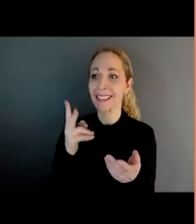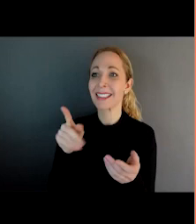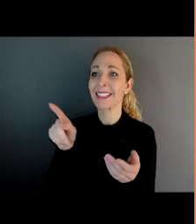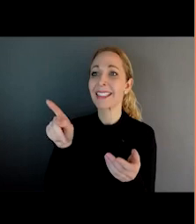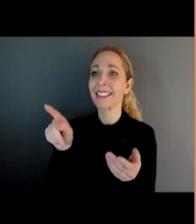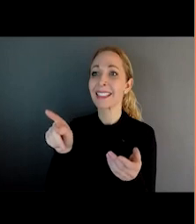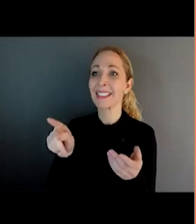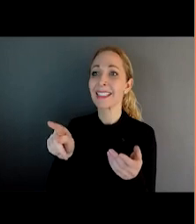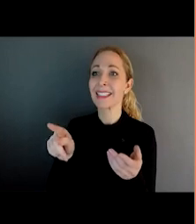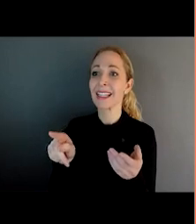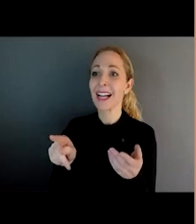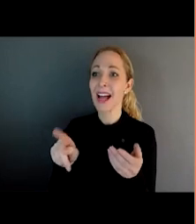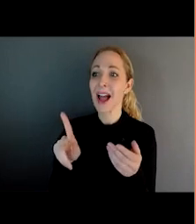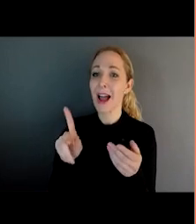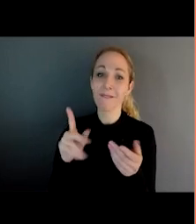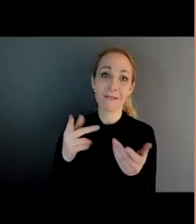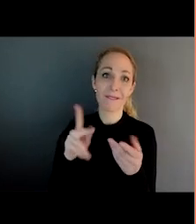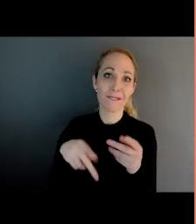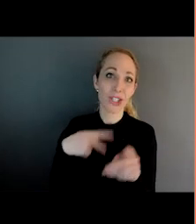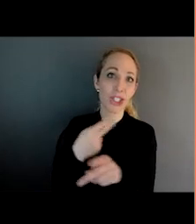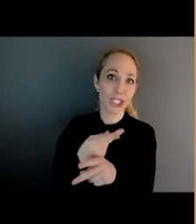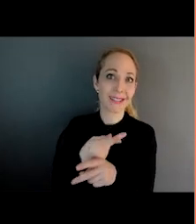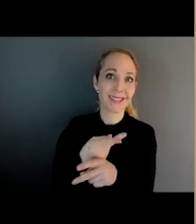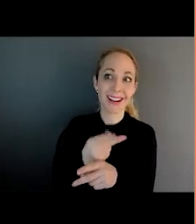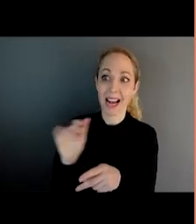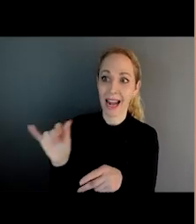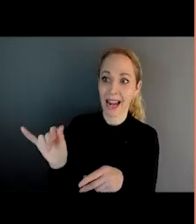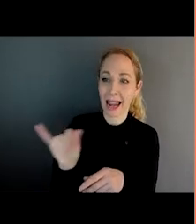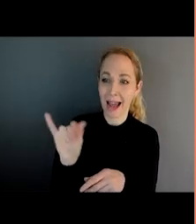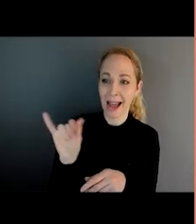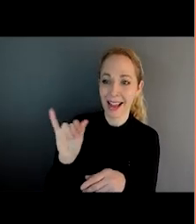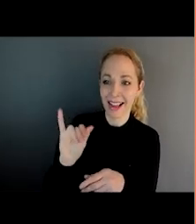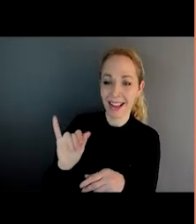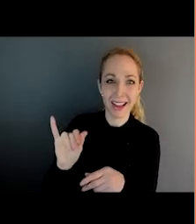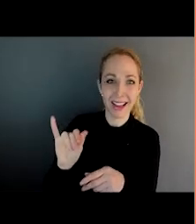A VERSION LIKE THIS.